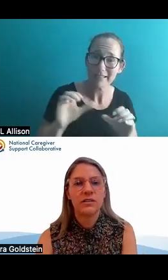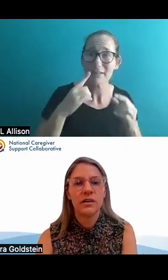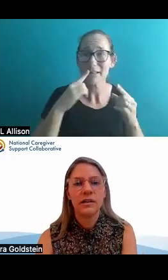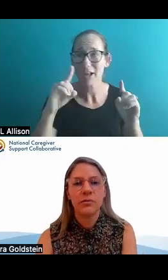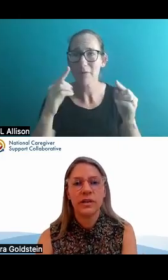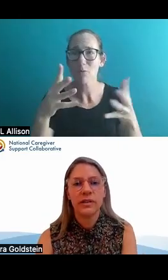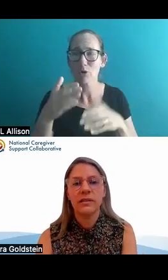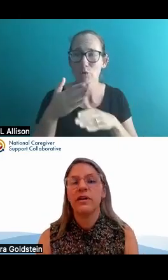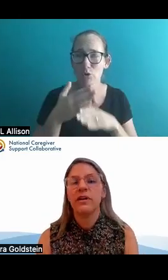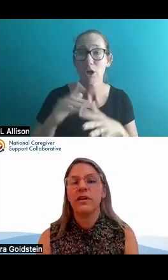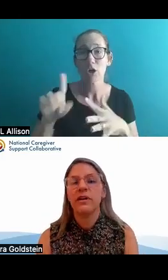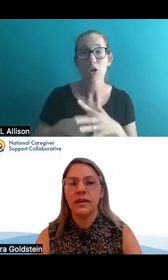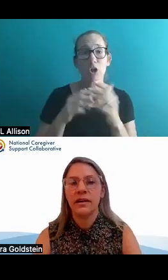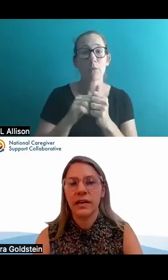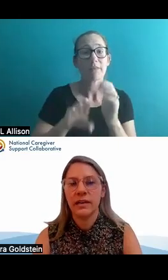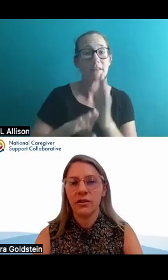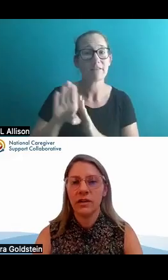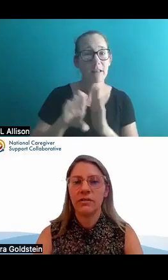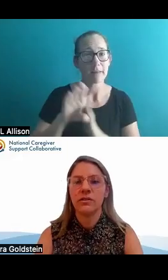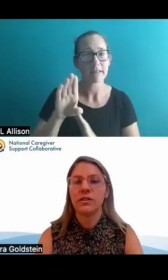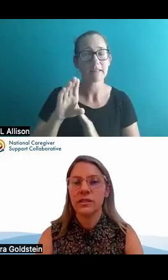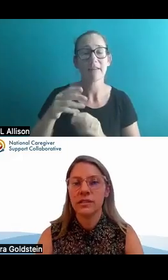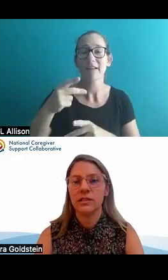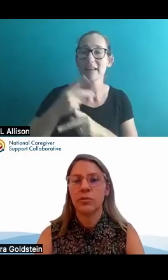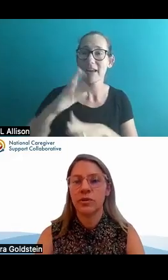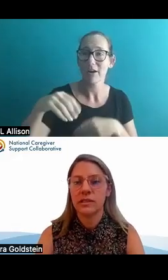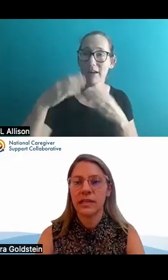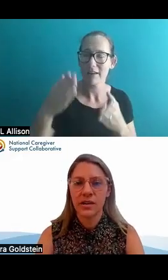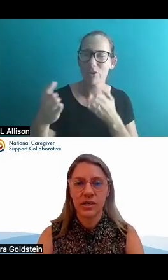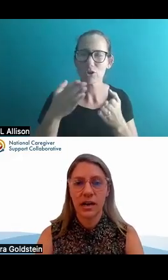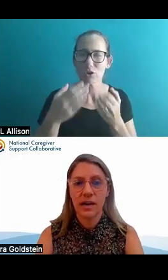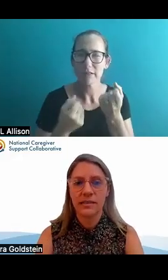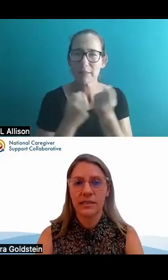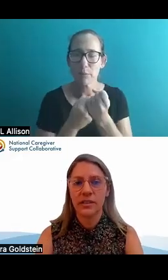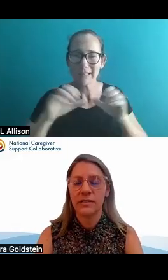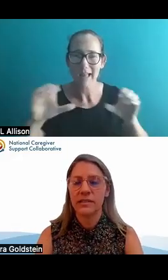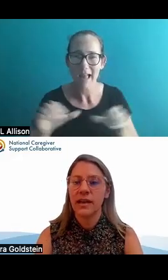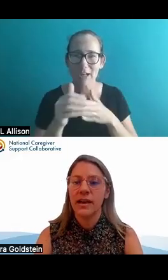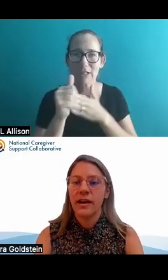starting with the development of a Caregiver Services and Supports Action Guide Series.